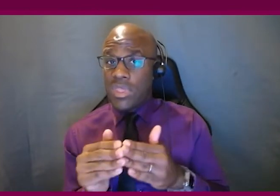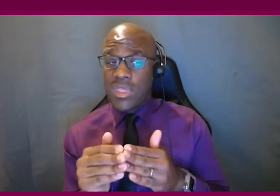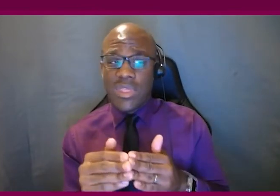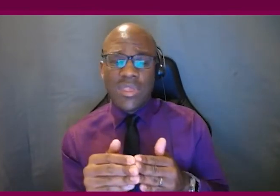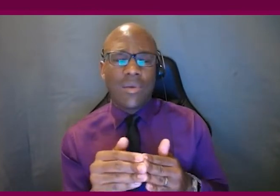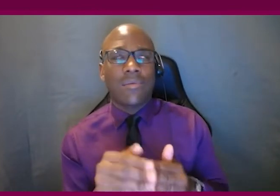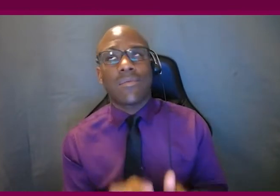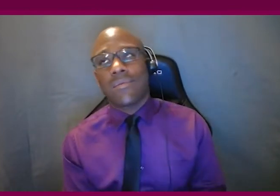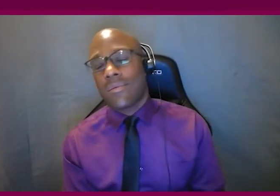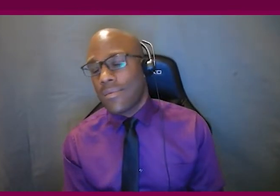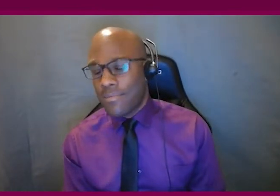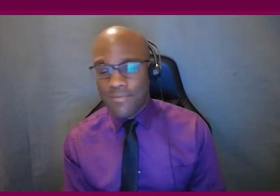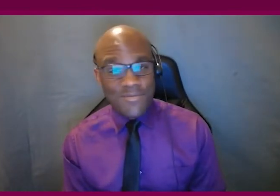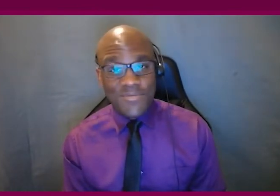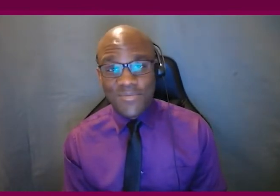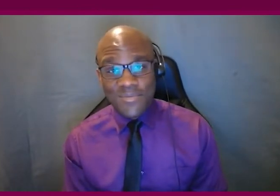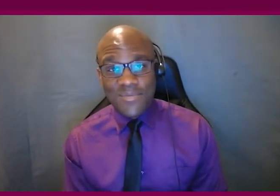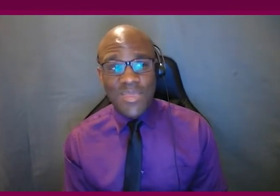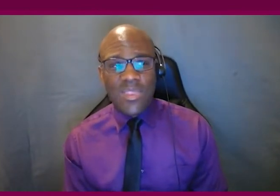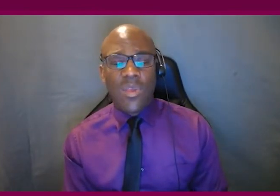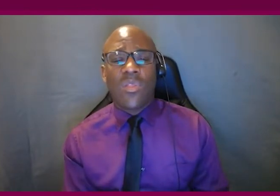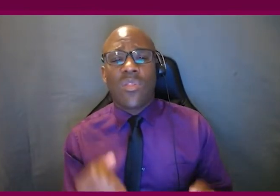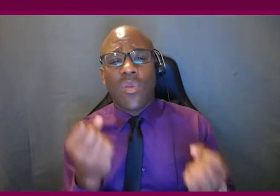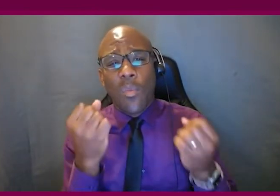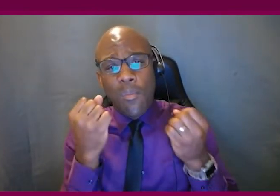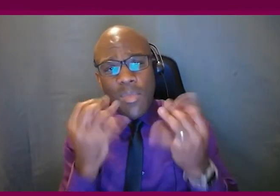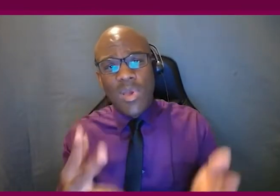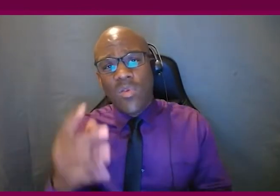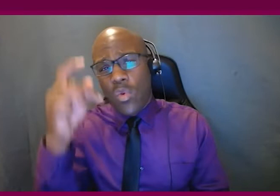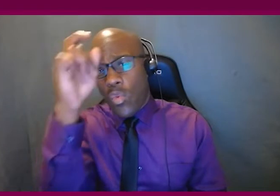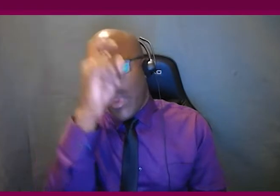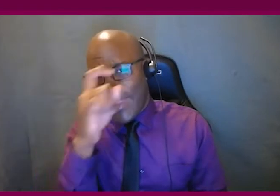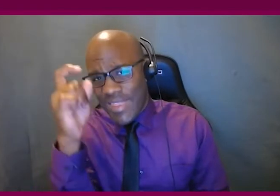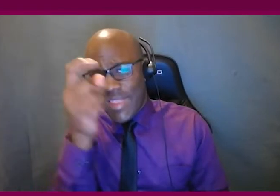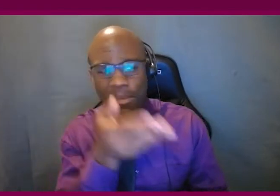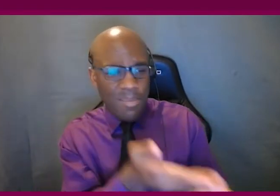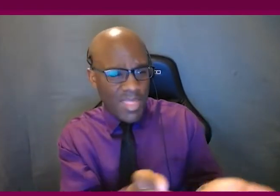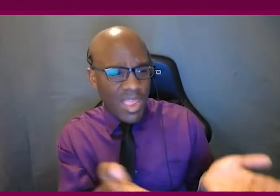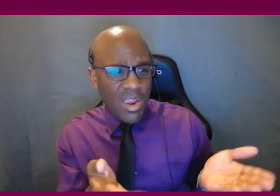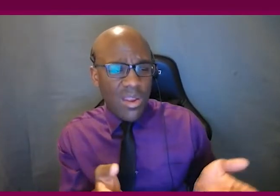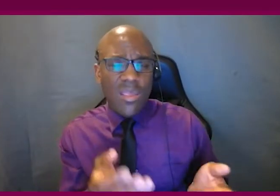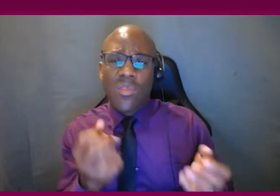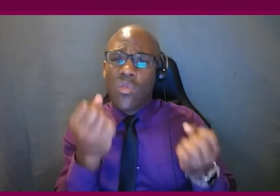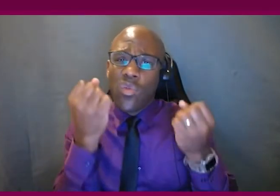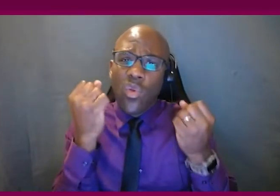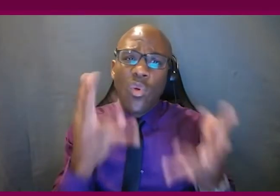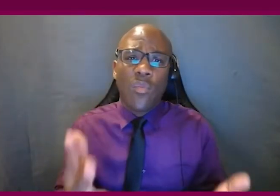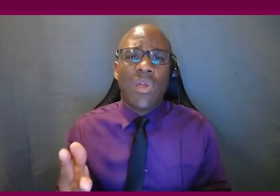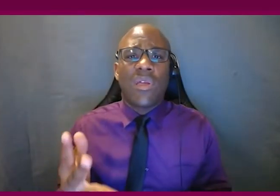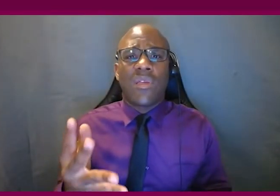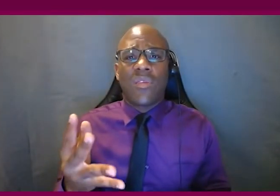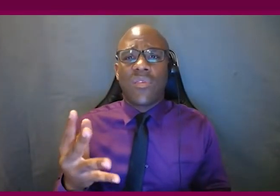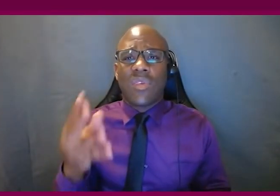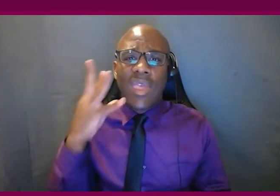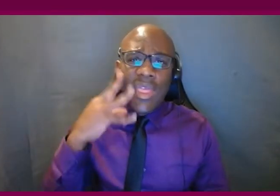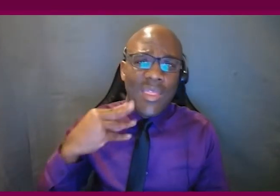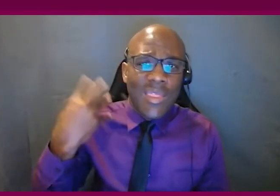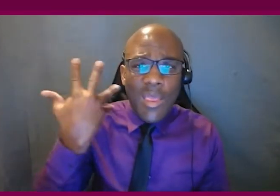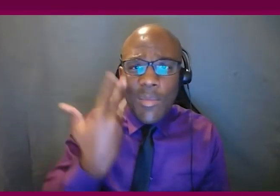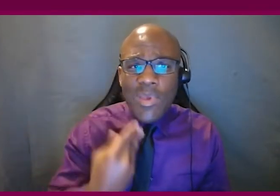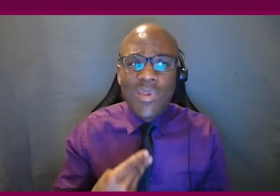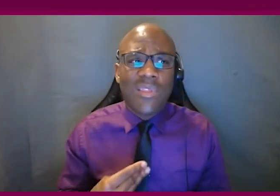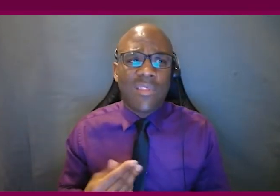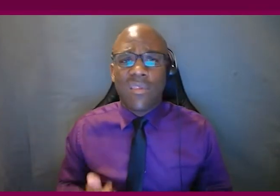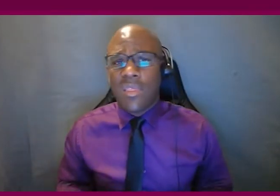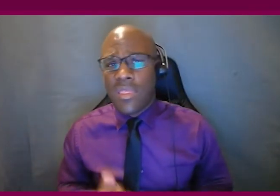And I think if you think back at any point in human history or any difficult periods